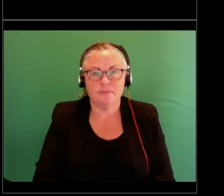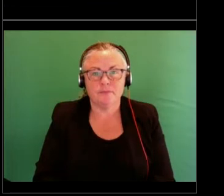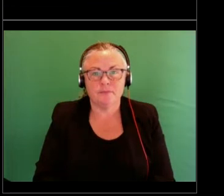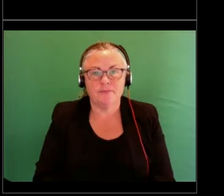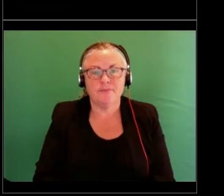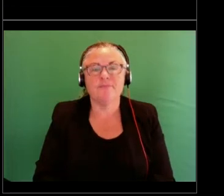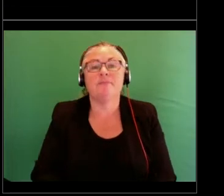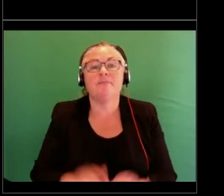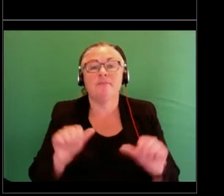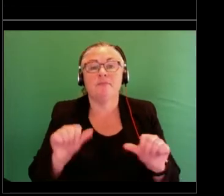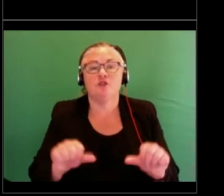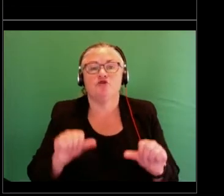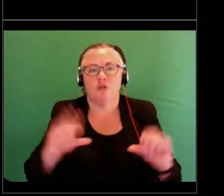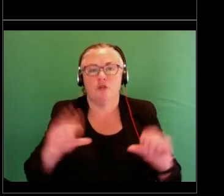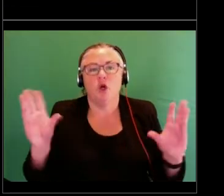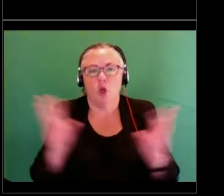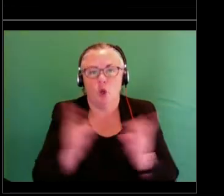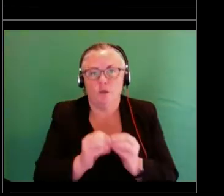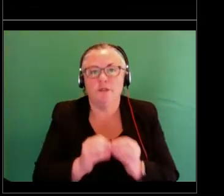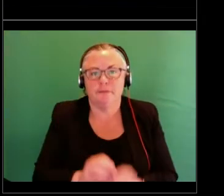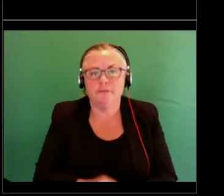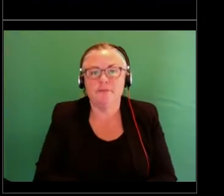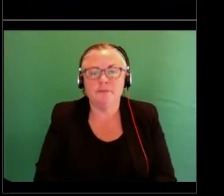We would need to apply.